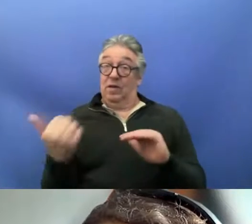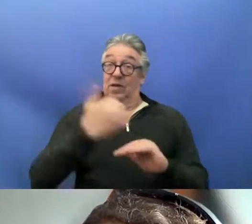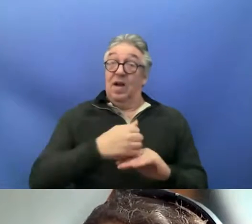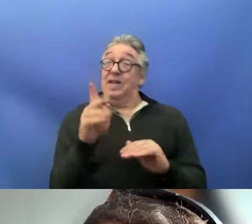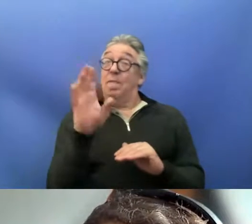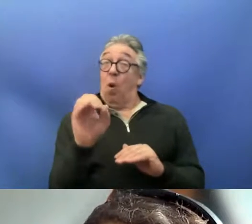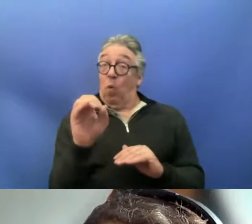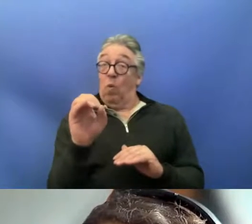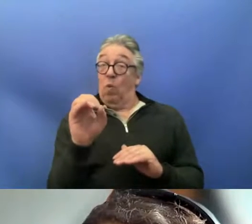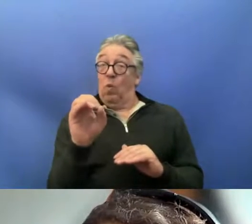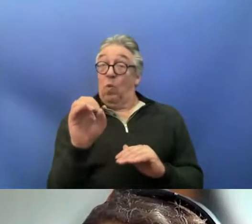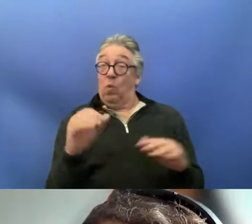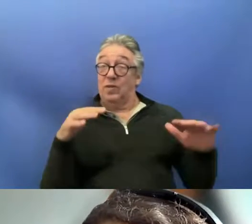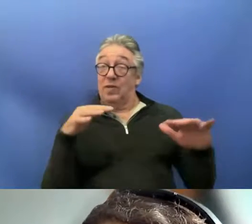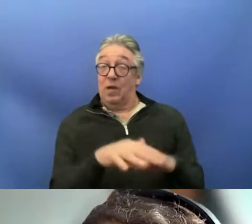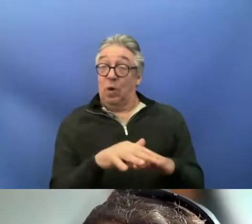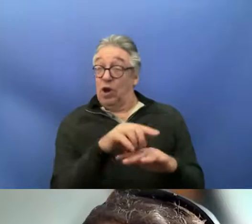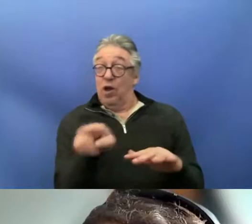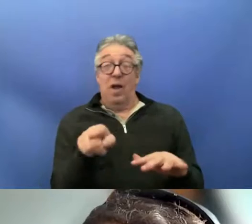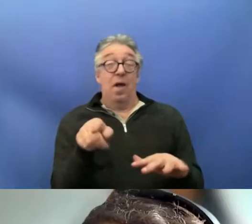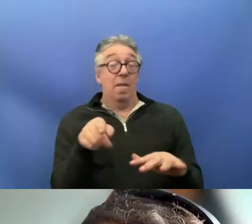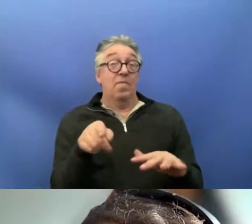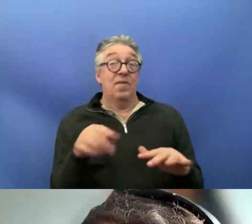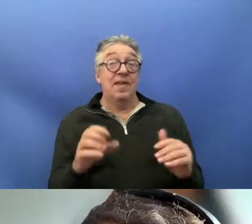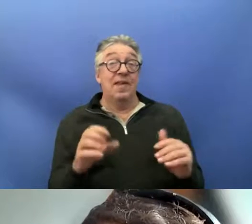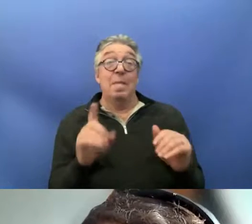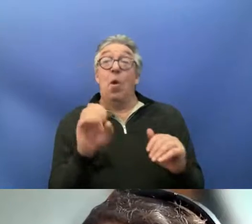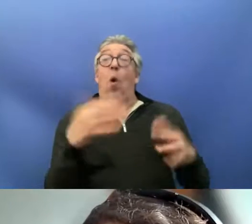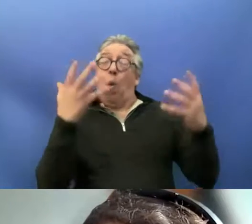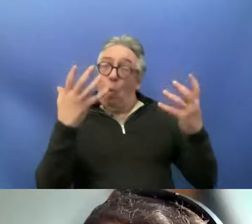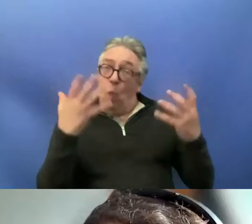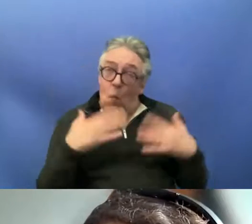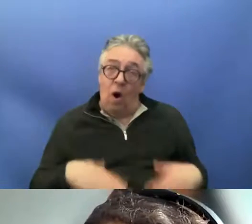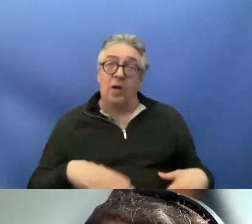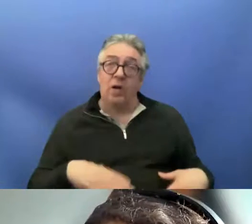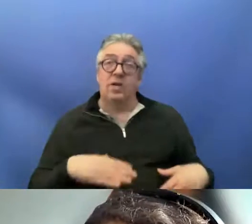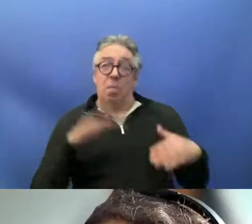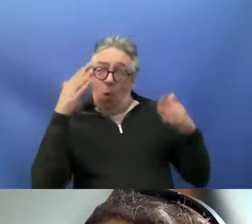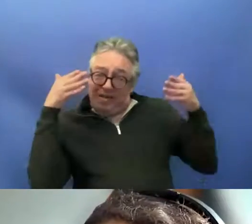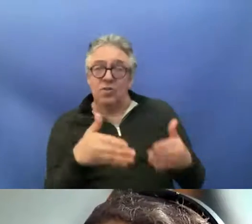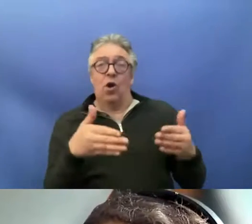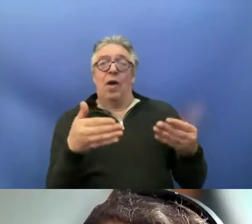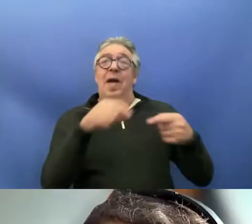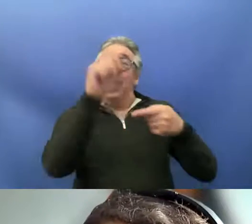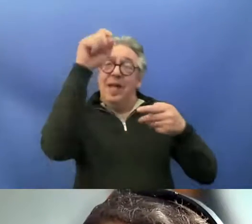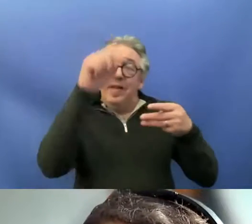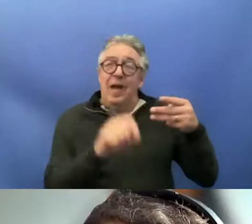in addressing methodology rights and disability disaggregation and indicators in their country?